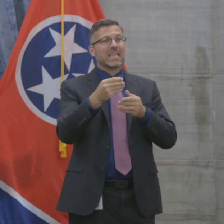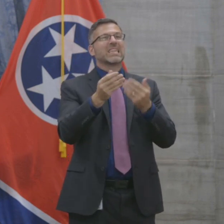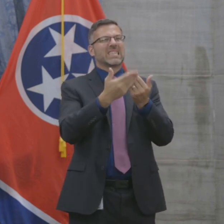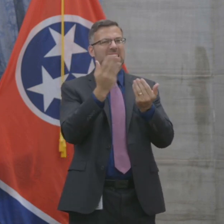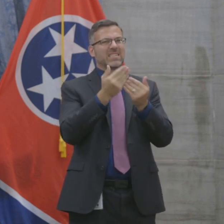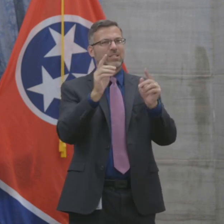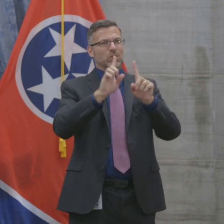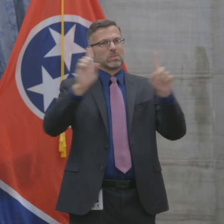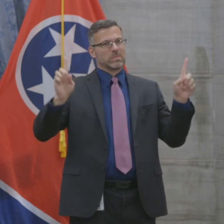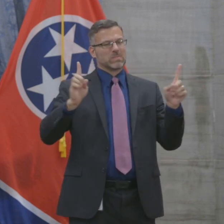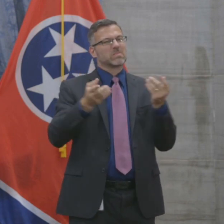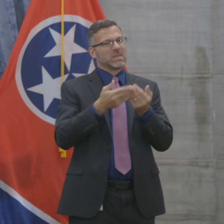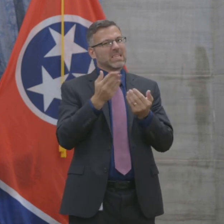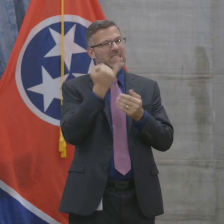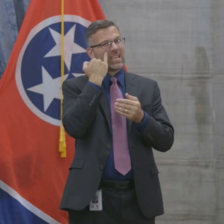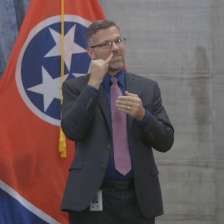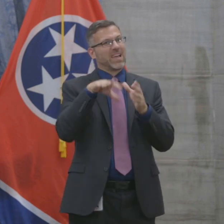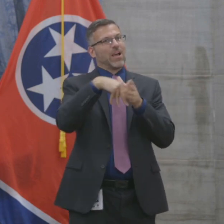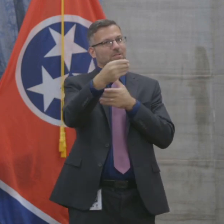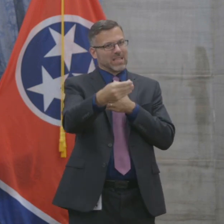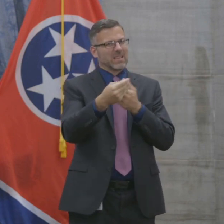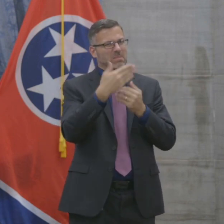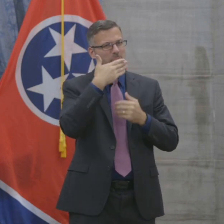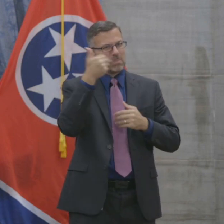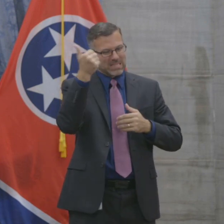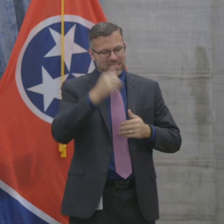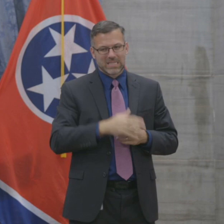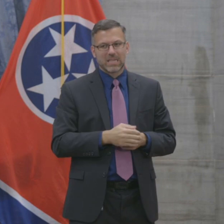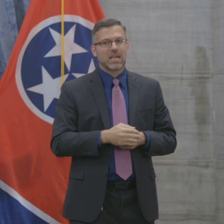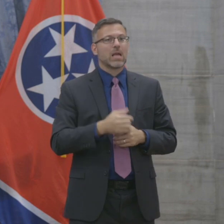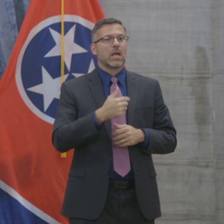I've seen colleagues and friends lose their jobs, businesses and